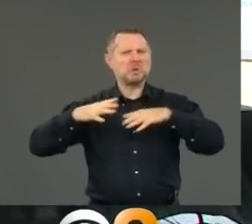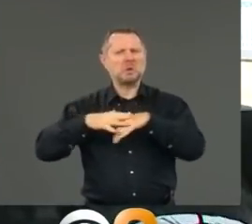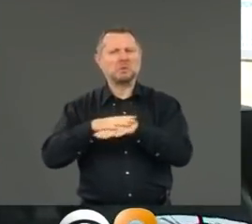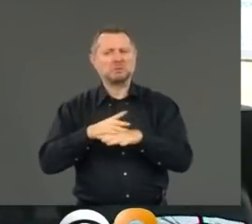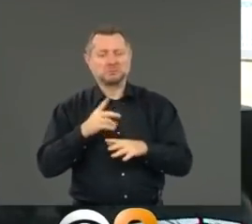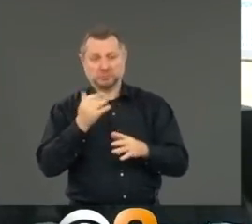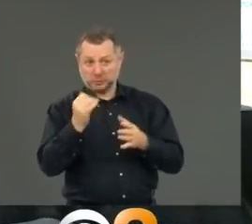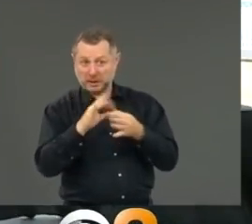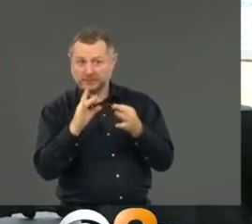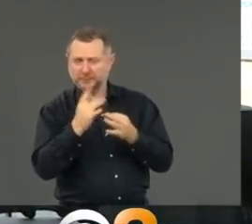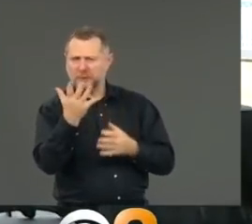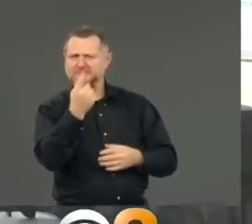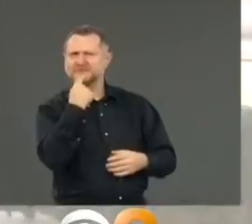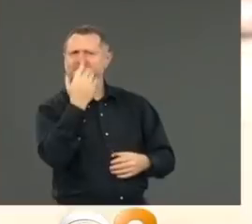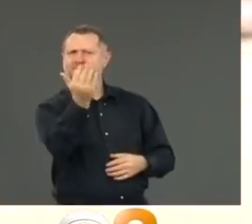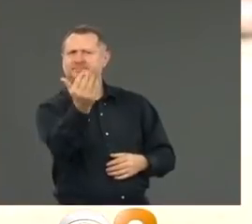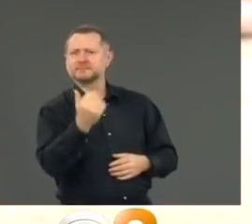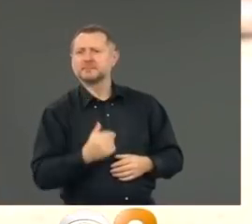GRILL REPORTEDLY WAS CROWDED ON